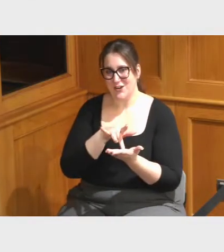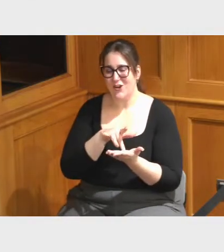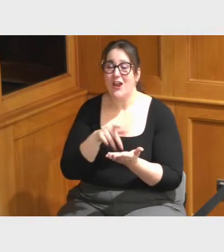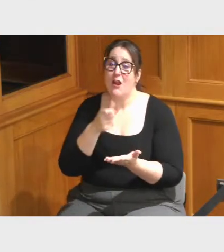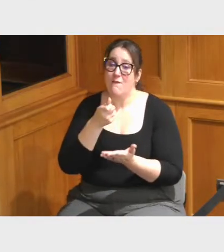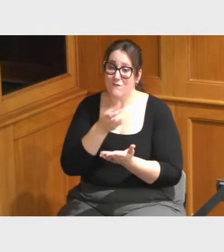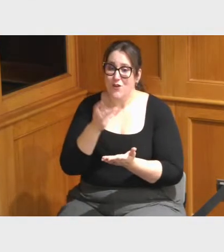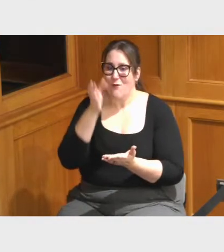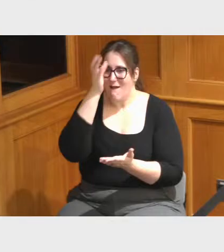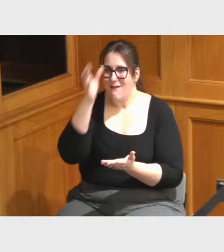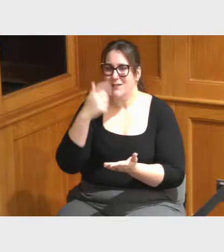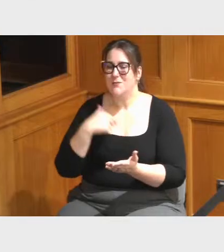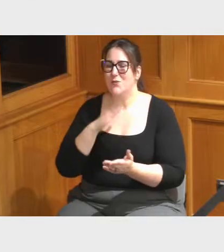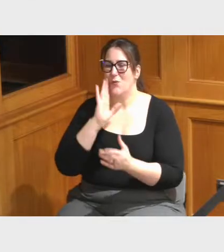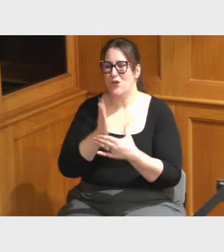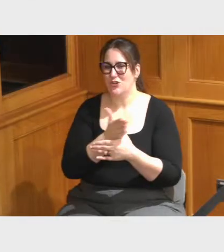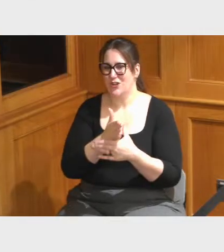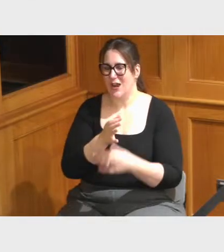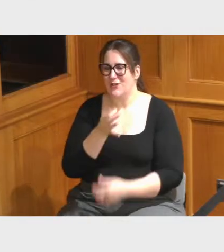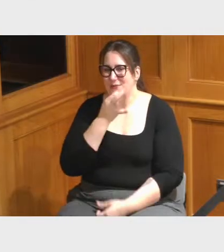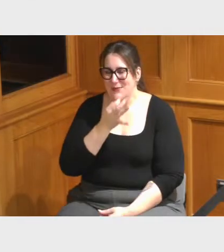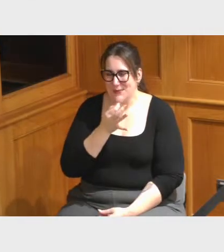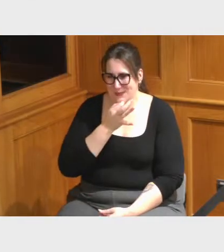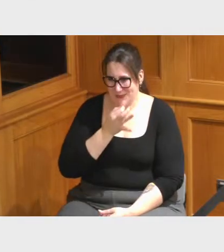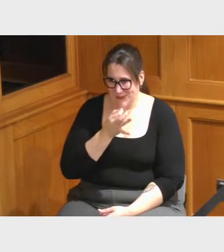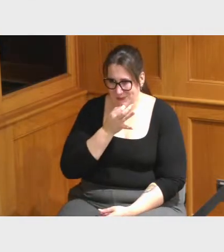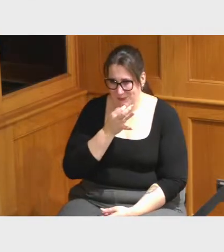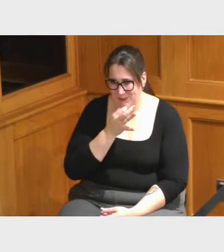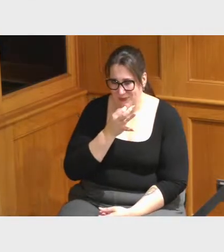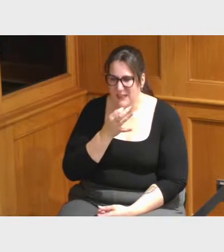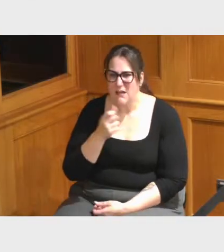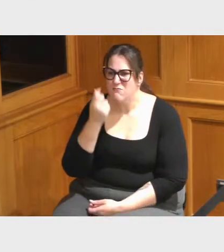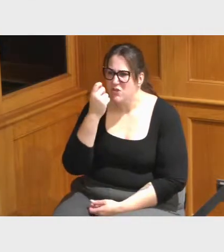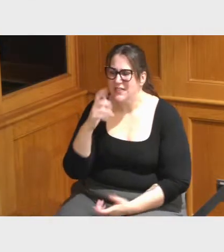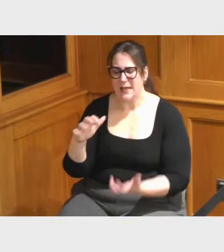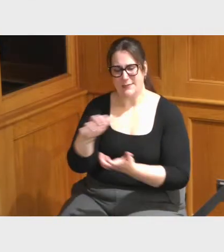in the concept section of this presentation this is be mixed use entertainment, the cultural